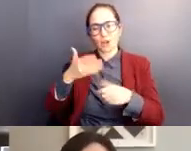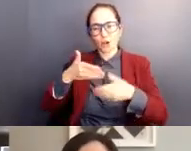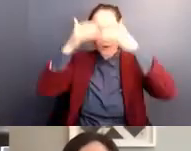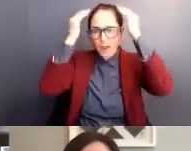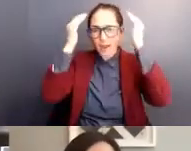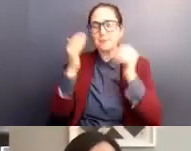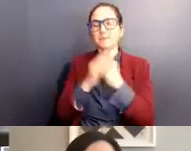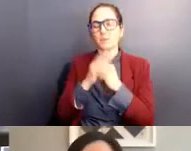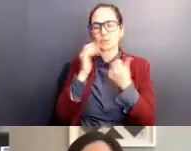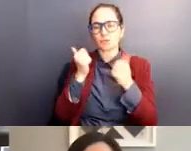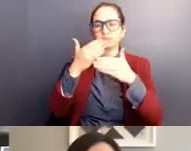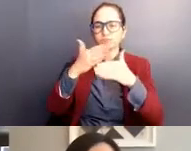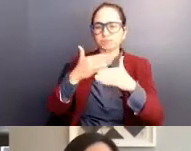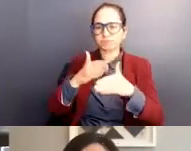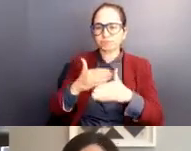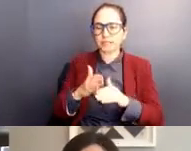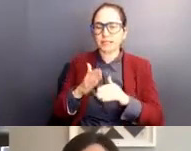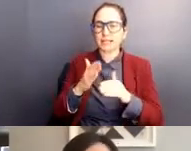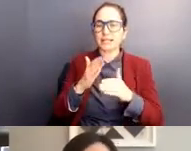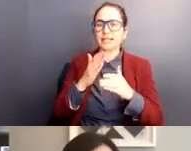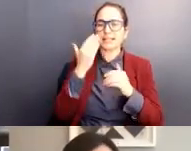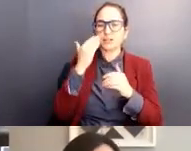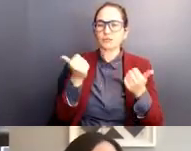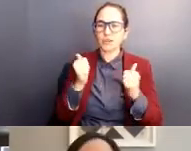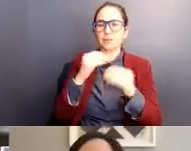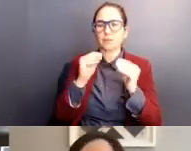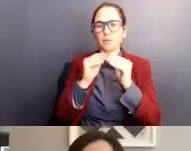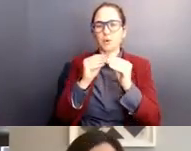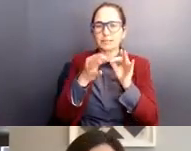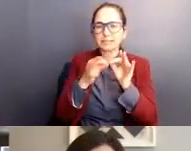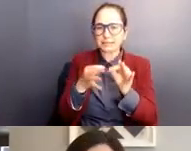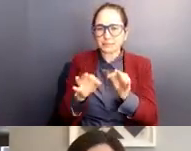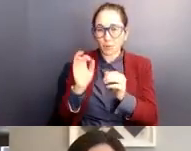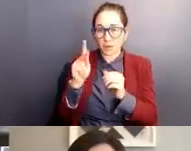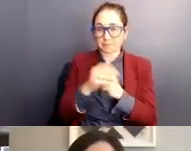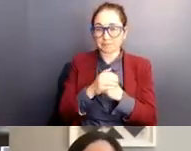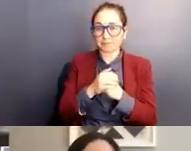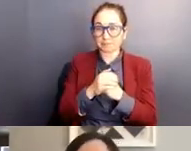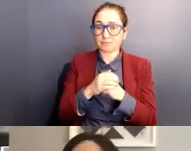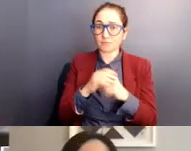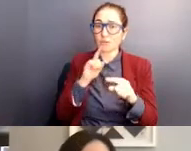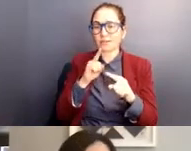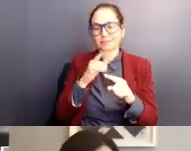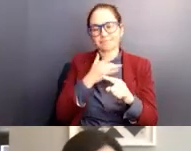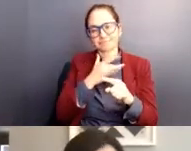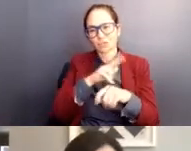into manageable pieces and try to simplify it where we can. But it's normal to be overwhelmed and remember you don't have to do